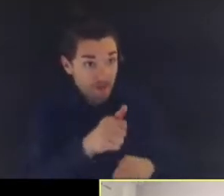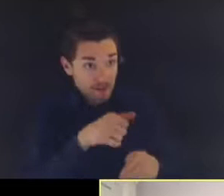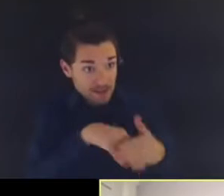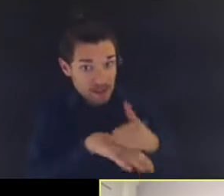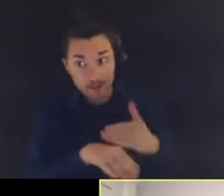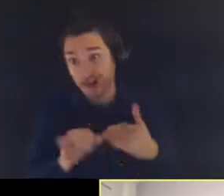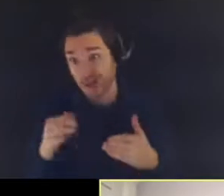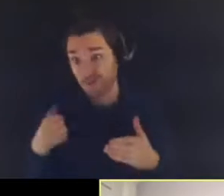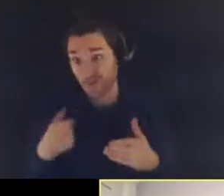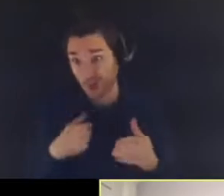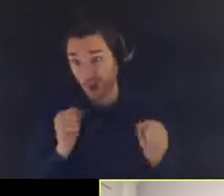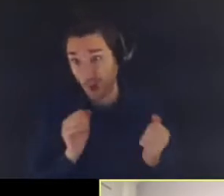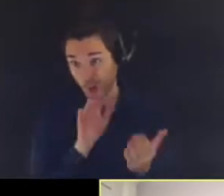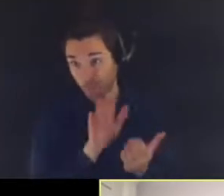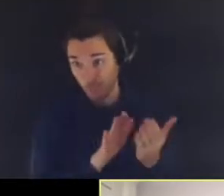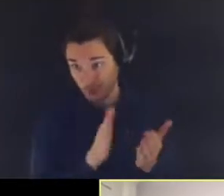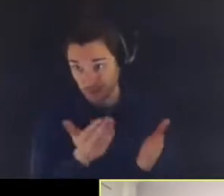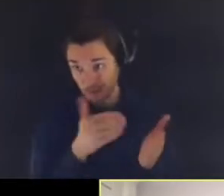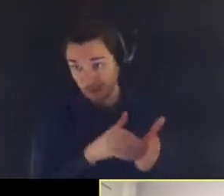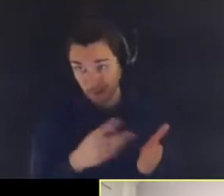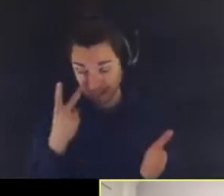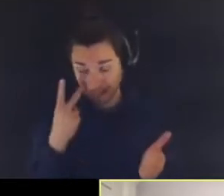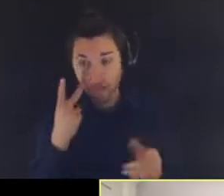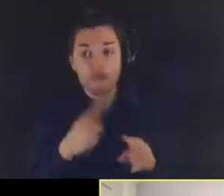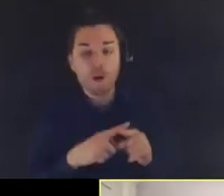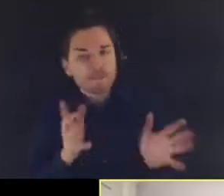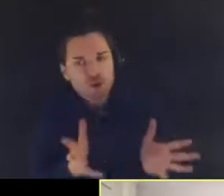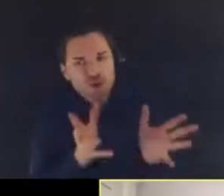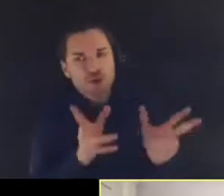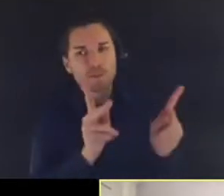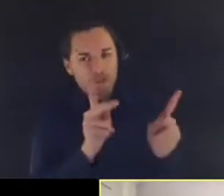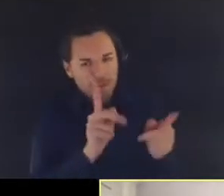pushing people towards that so that it doesn t always fall on disabled people to ask for